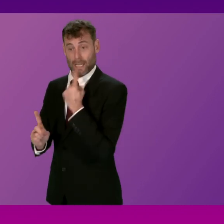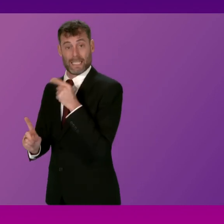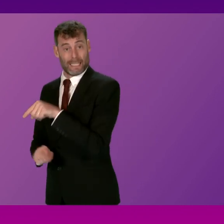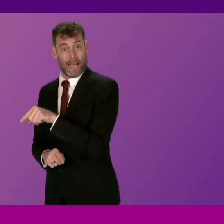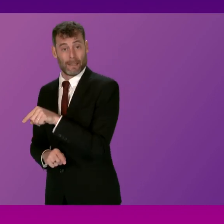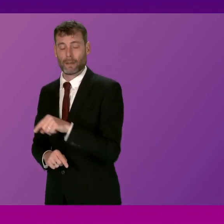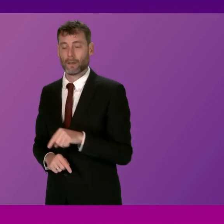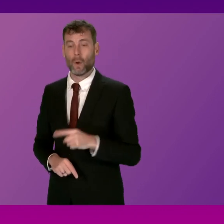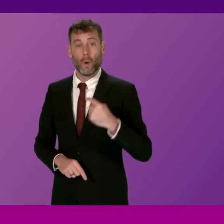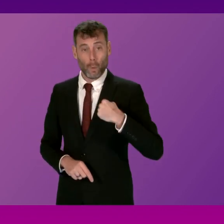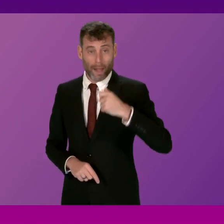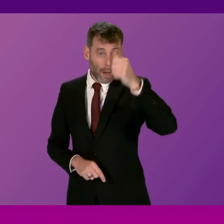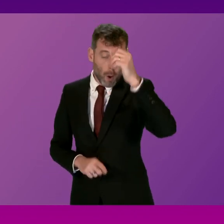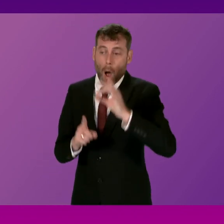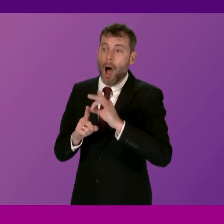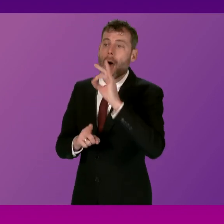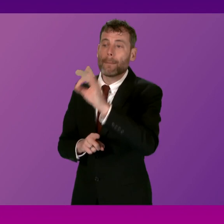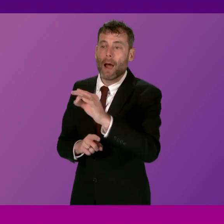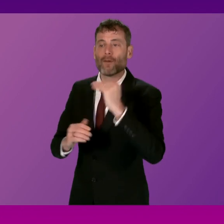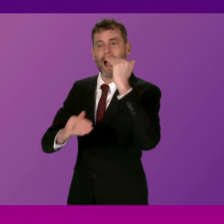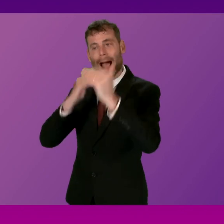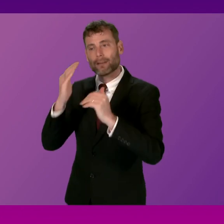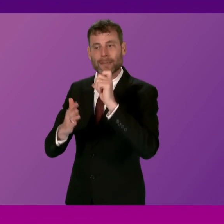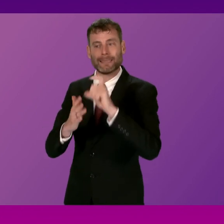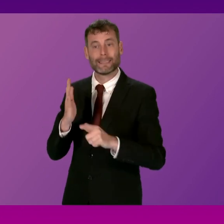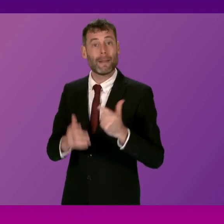know that those who apply for adult disability payments face longer waits than they should.